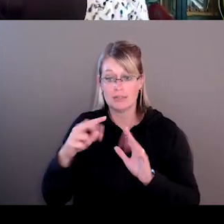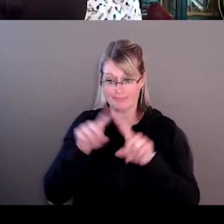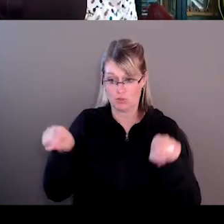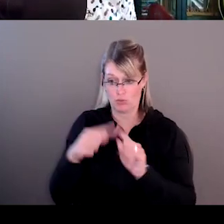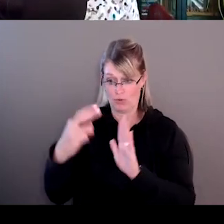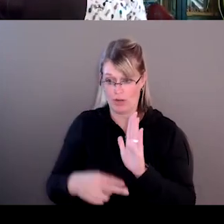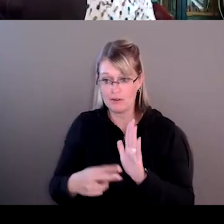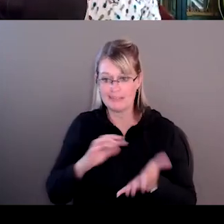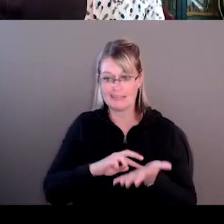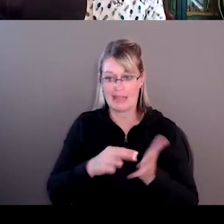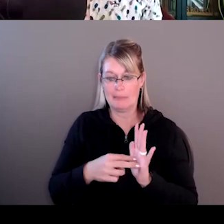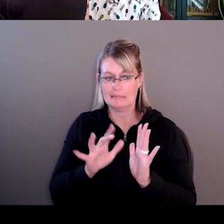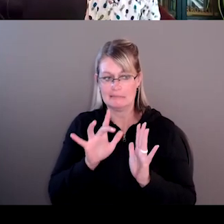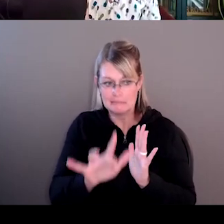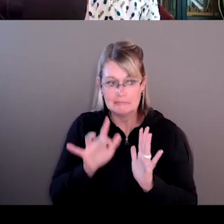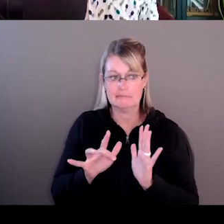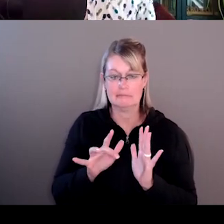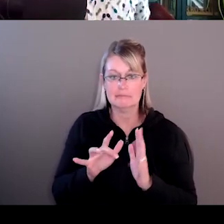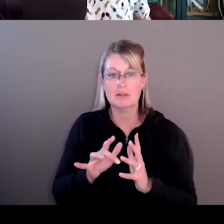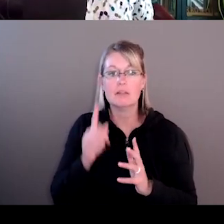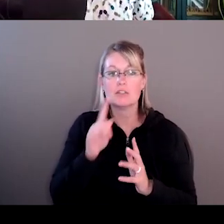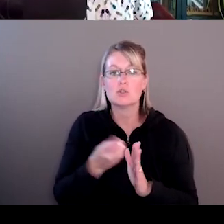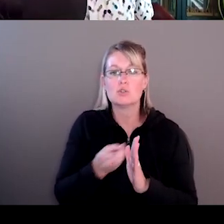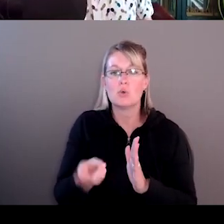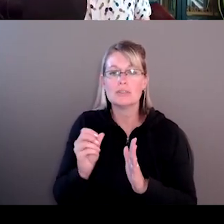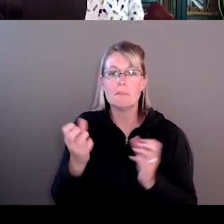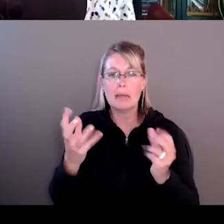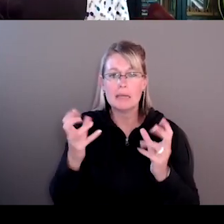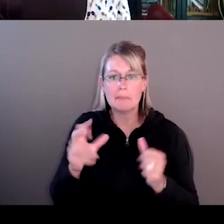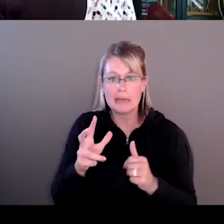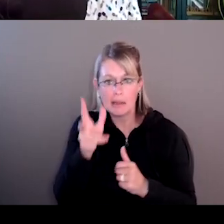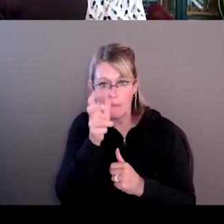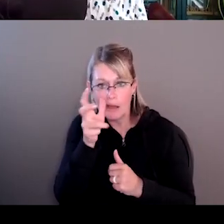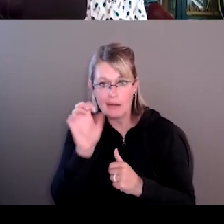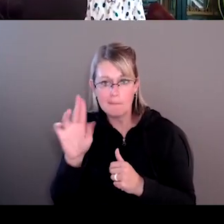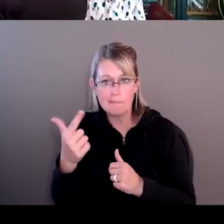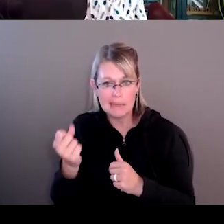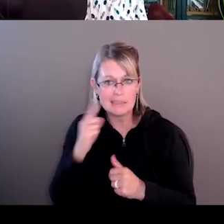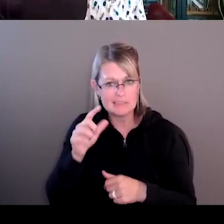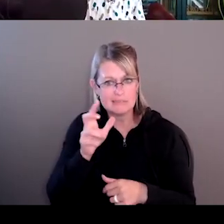is incredibly annoying and as a source of many, many bugs I have had to deal with over the years.